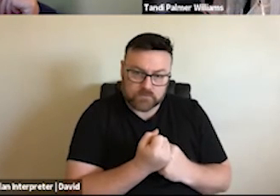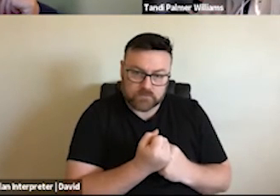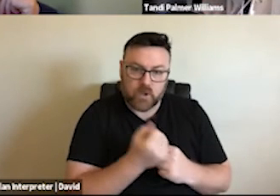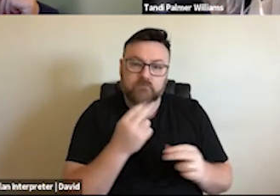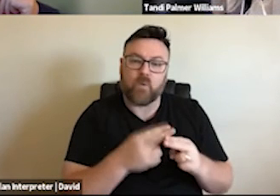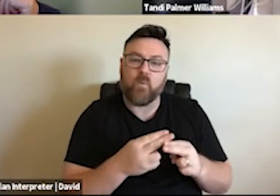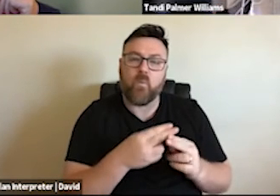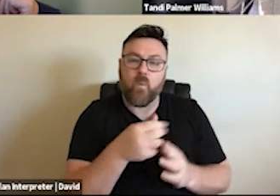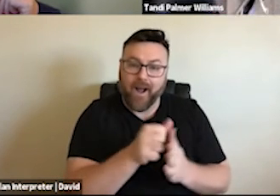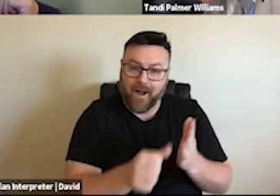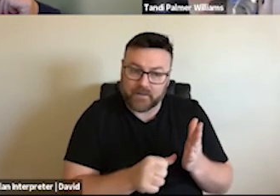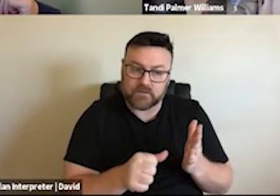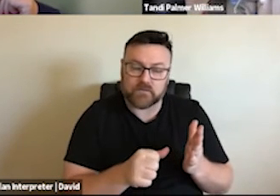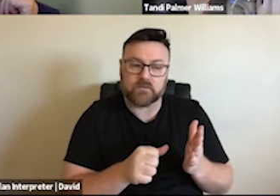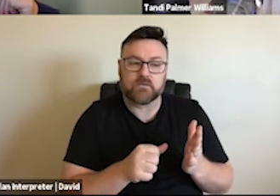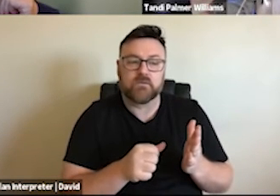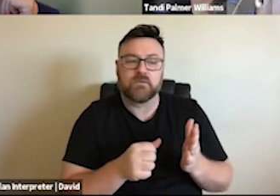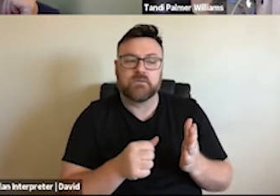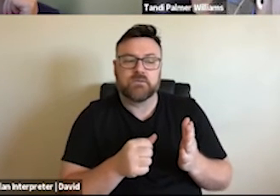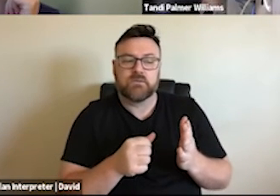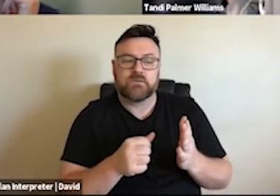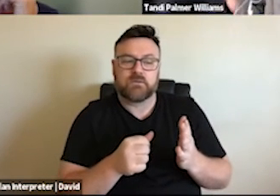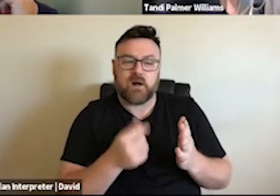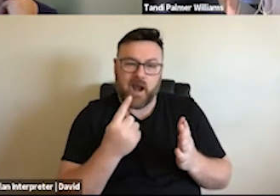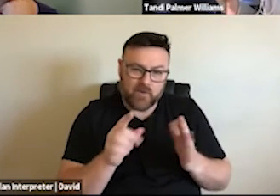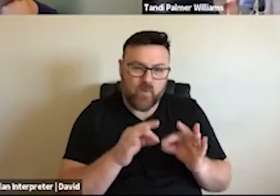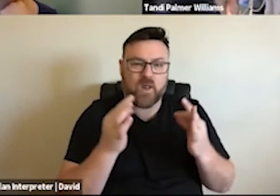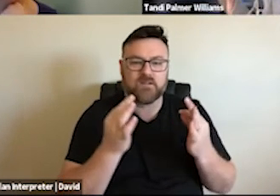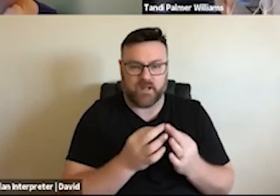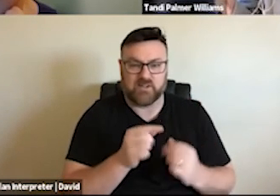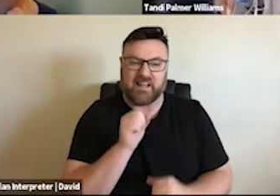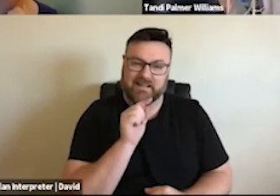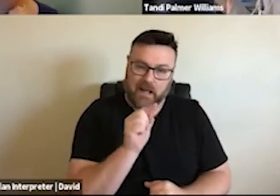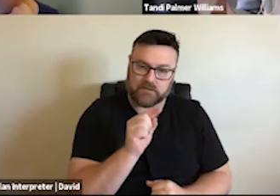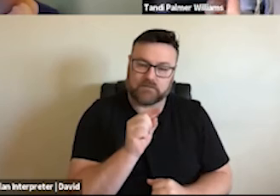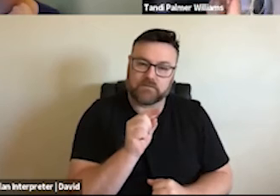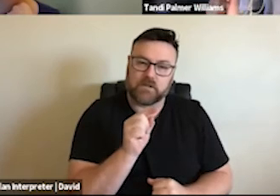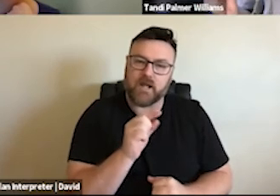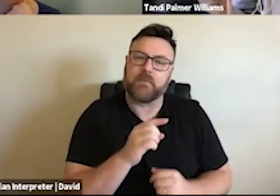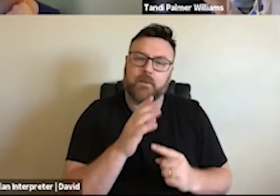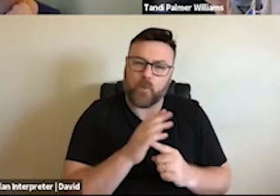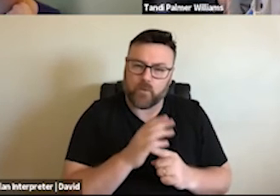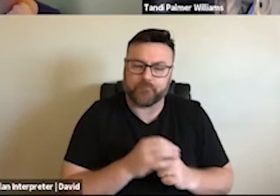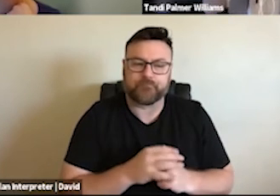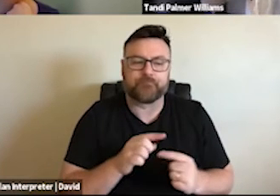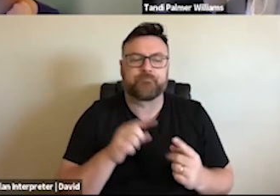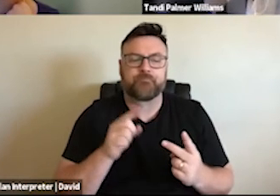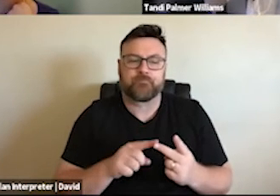Rise is to become a bigger motivator for going online, as does people going online for their own mental well-being.